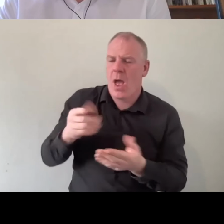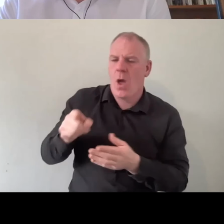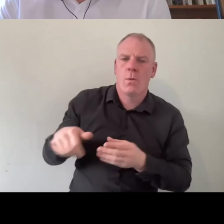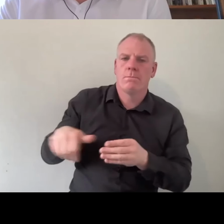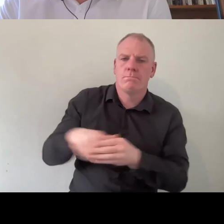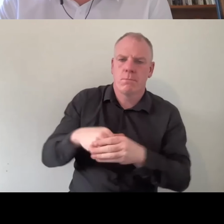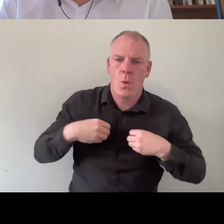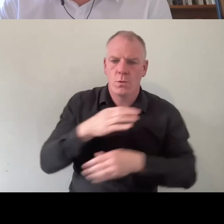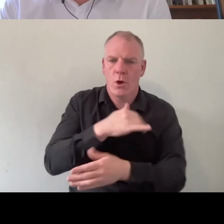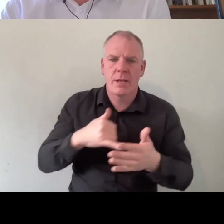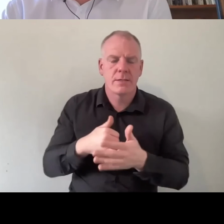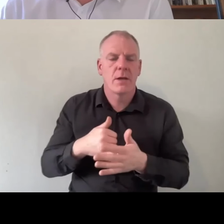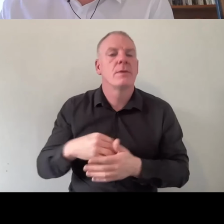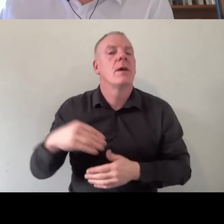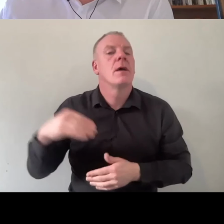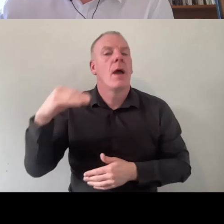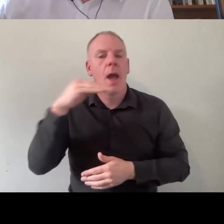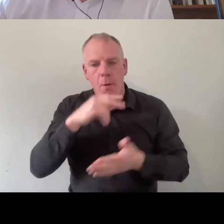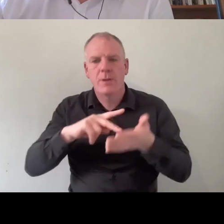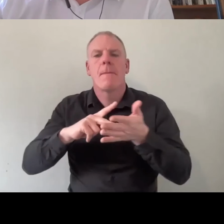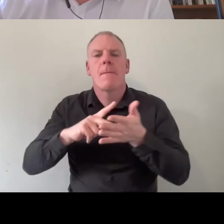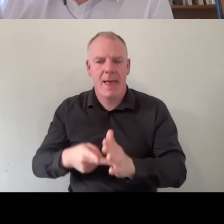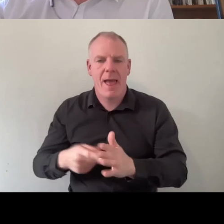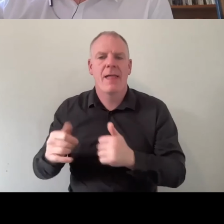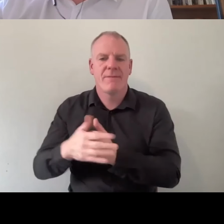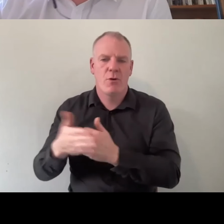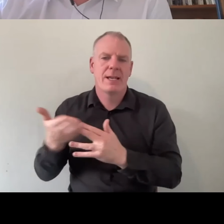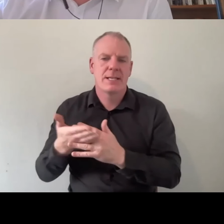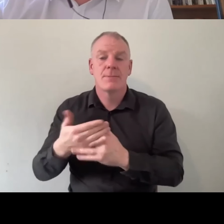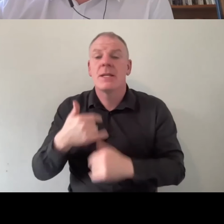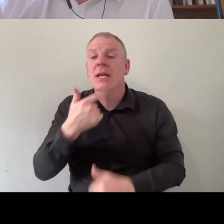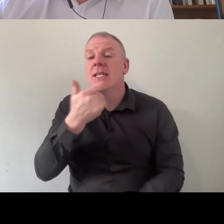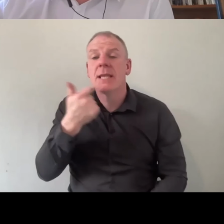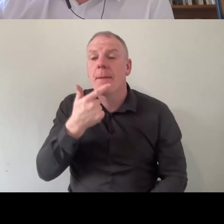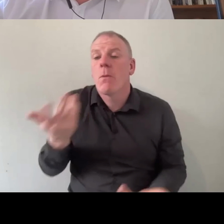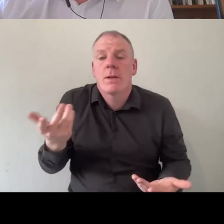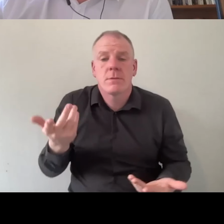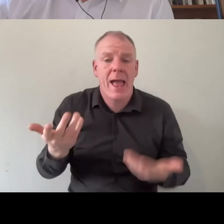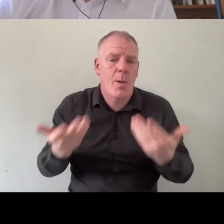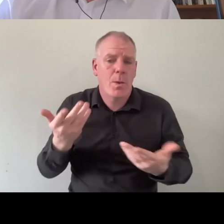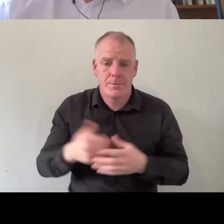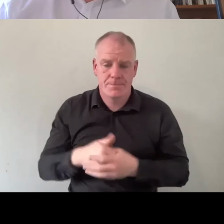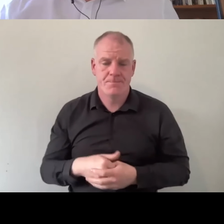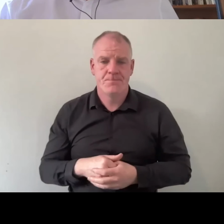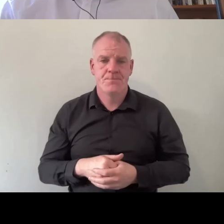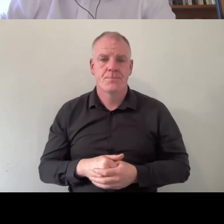So, it's important that you plan for accessibility. Some simple ways of doing that would be benchmarking.